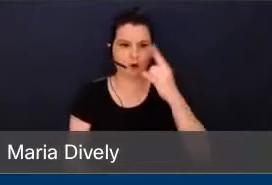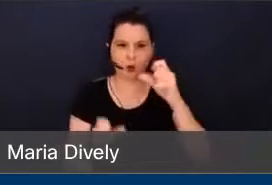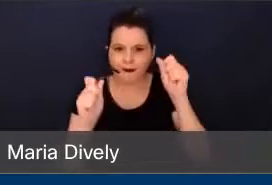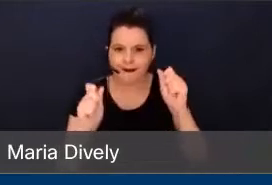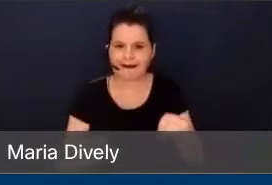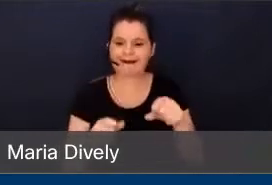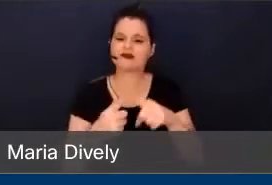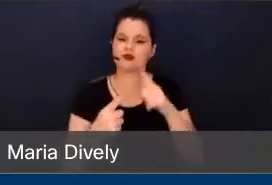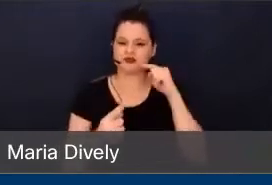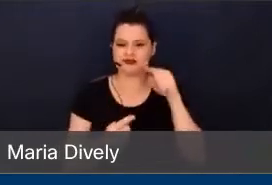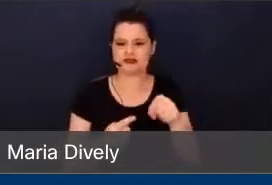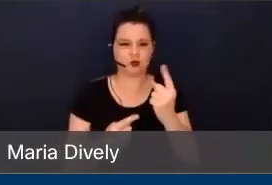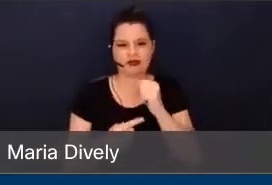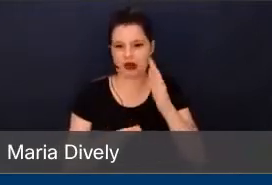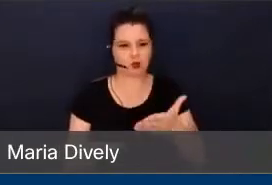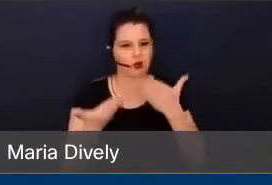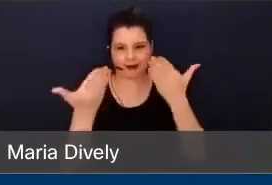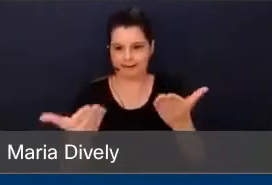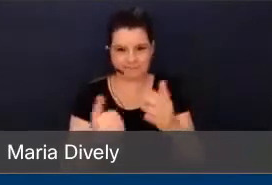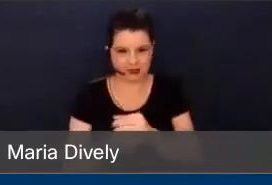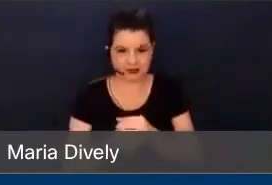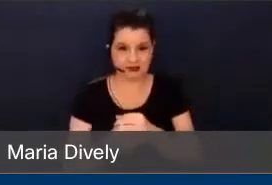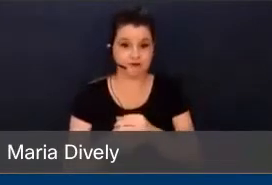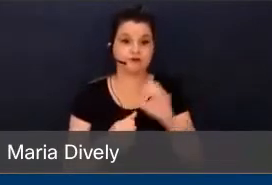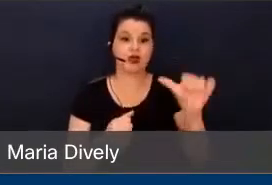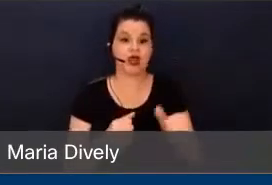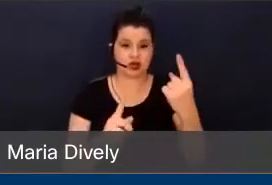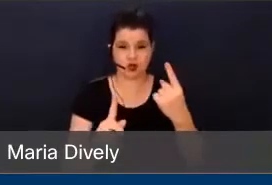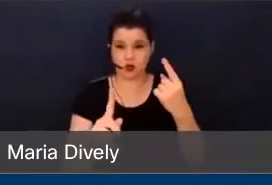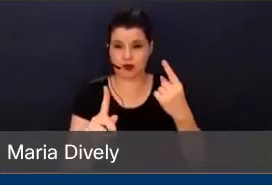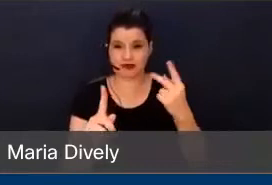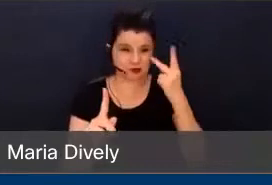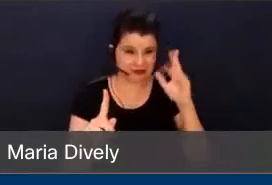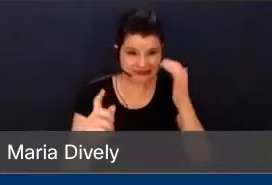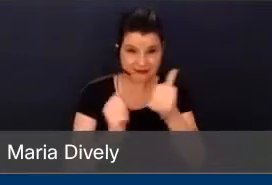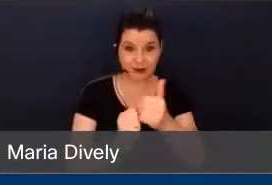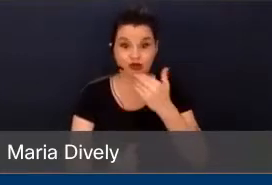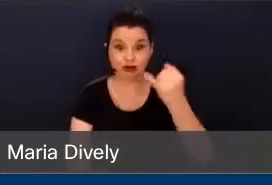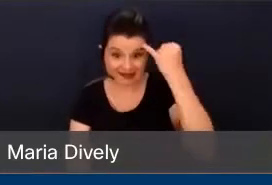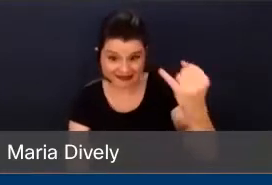So, um, this is one that's not recommended. Um, another one that, um, seems like a good idea when you're creating